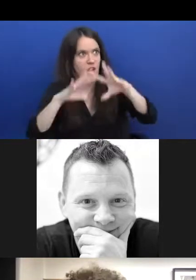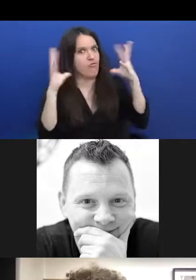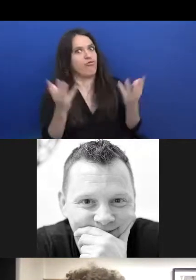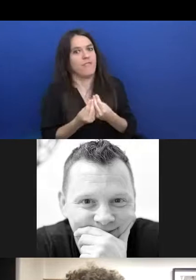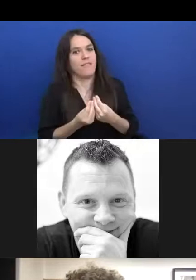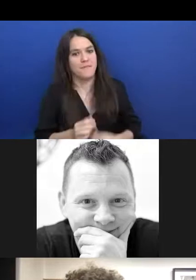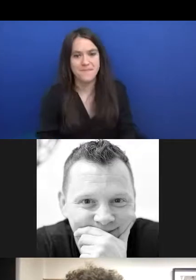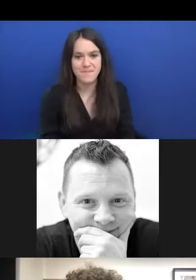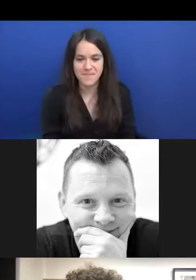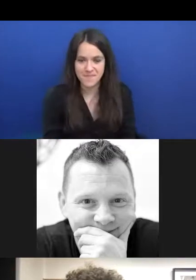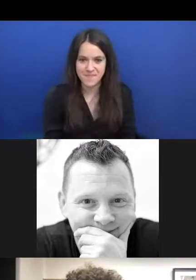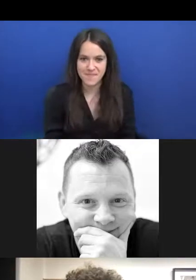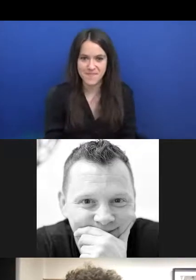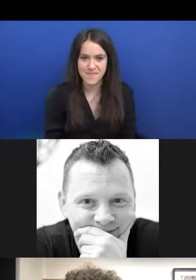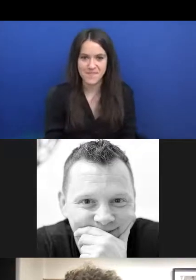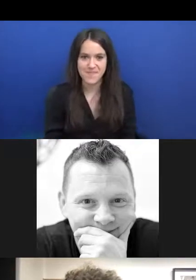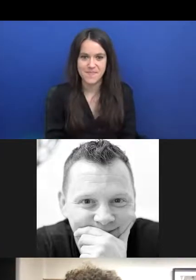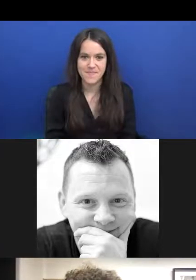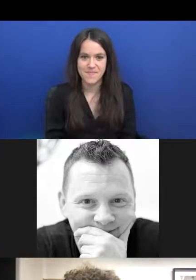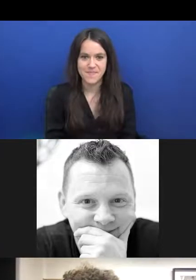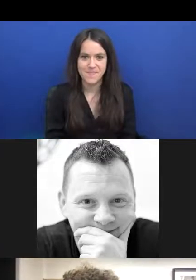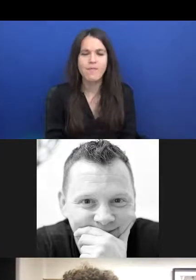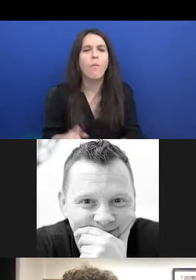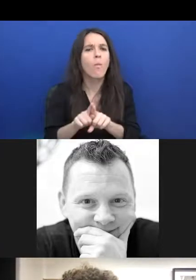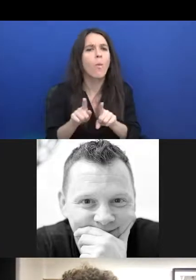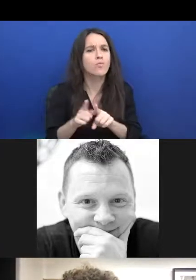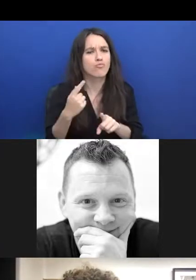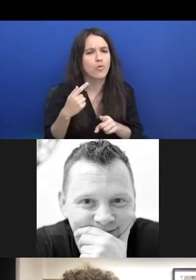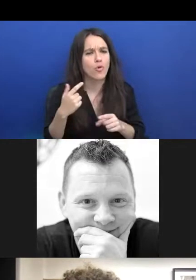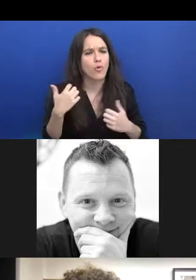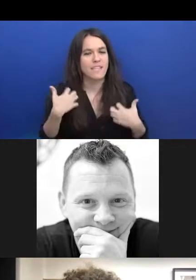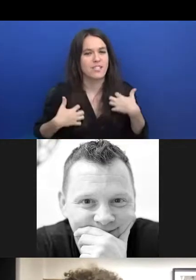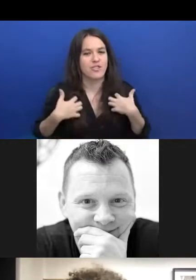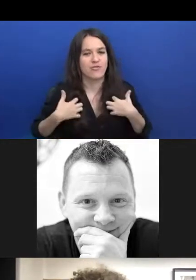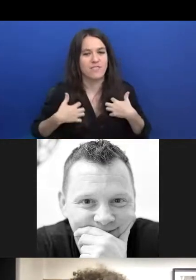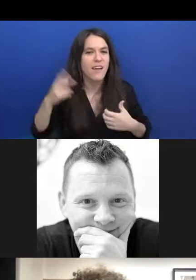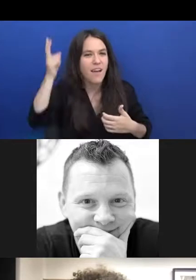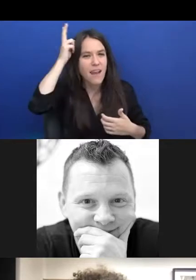in this direction was Native American linguistic anthropologist Jenny Davis’ commentary on a panel